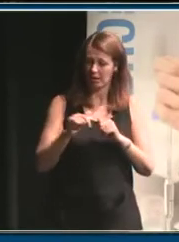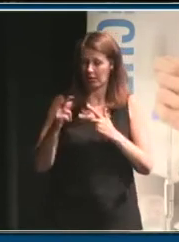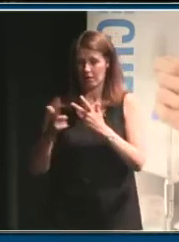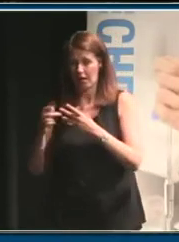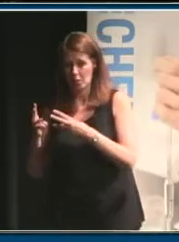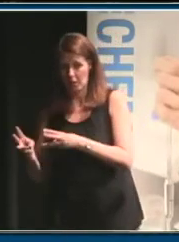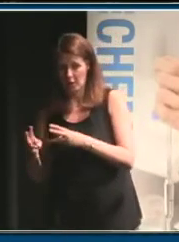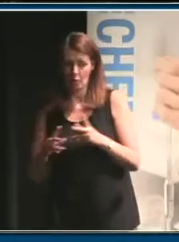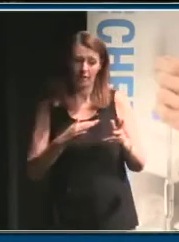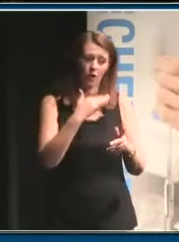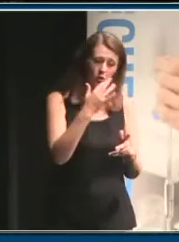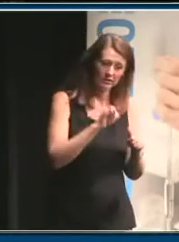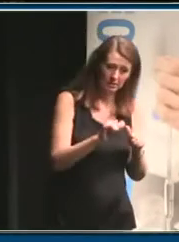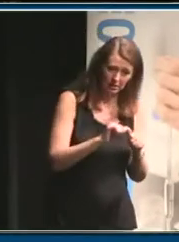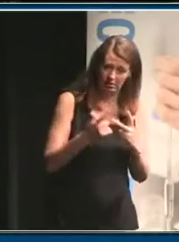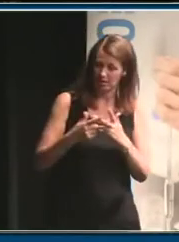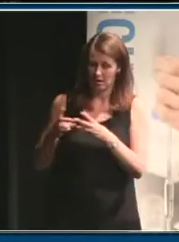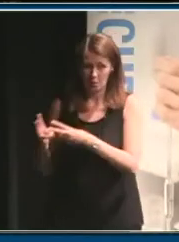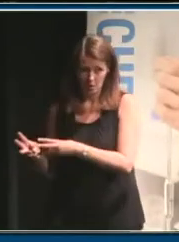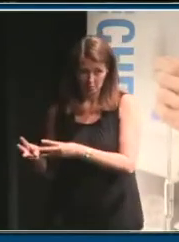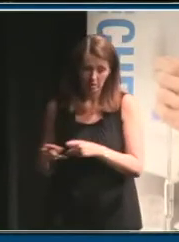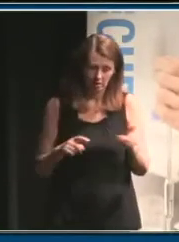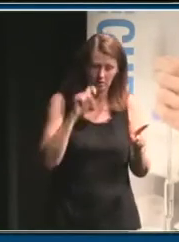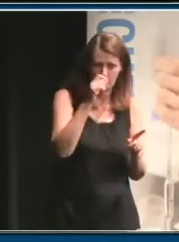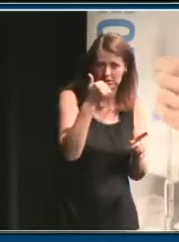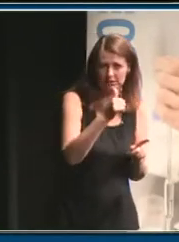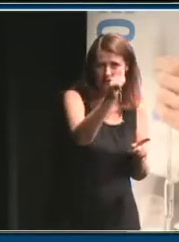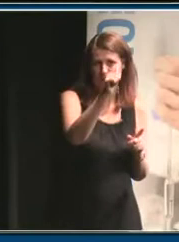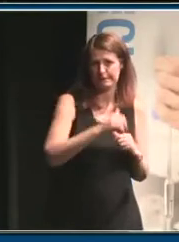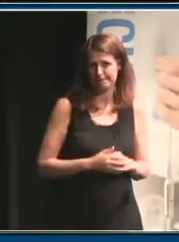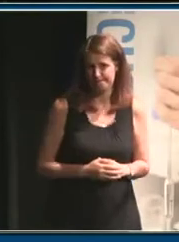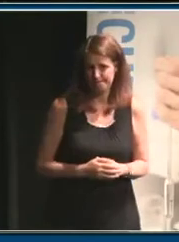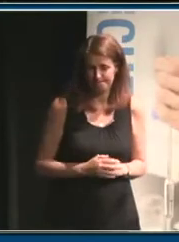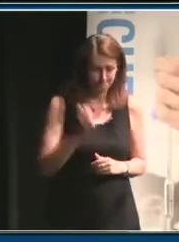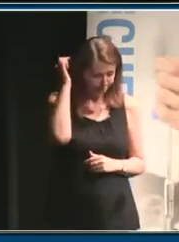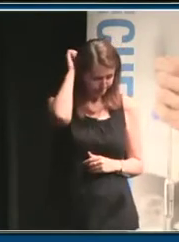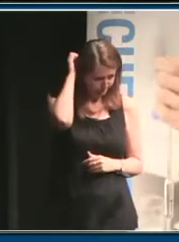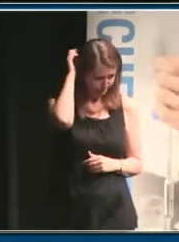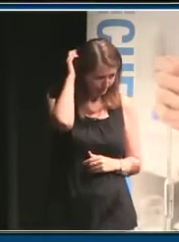they cost better than the alternative, they will succeed in the marketplace. So I’ve spent 10 years